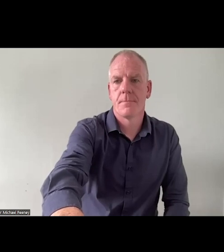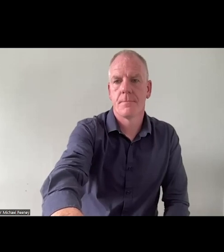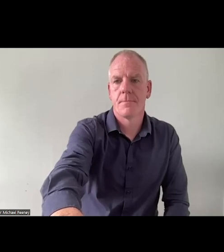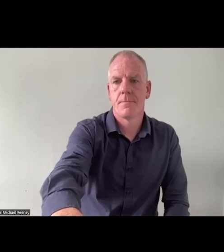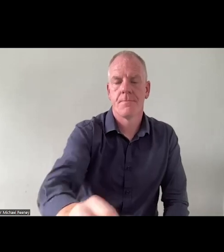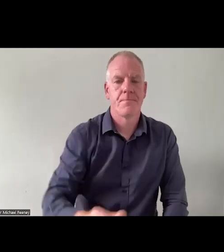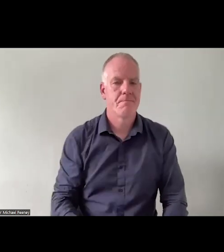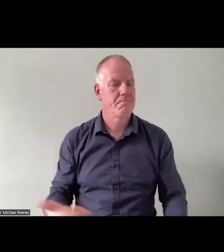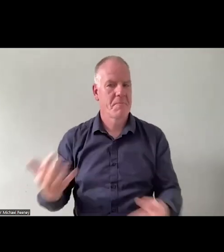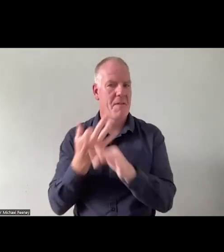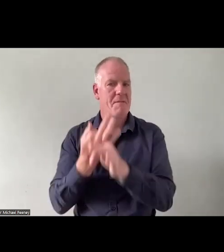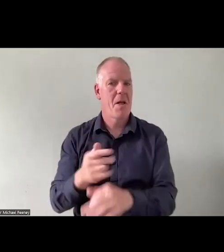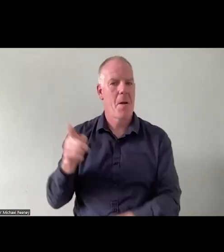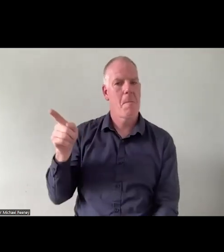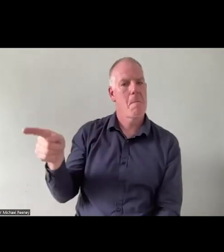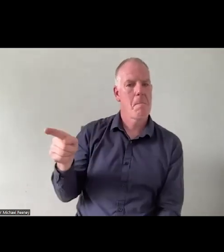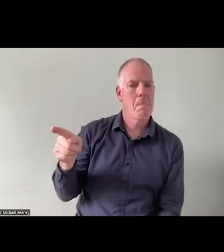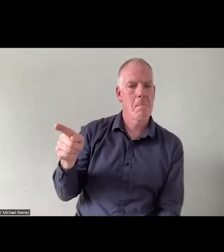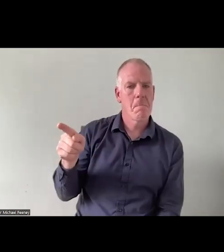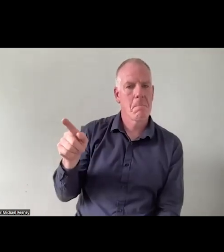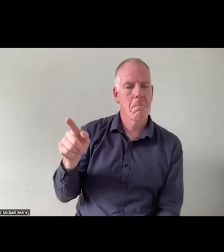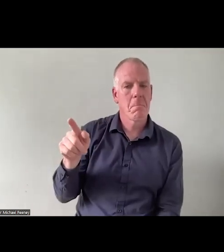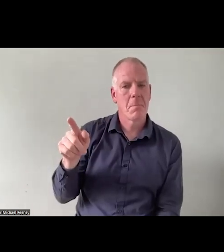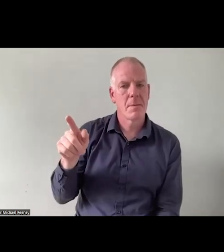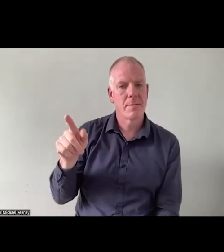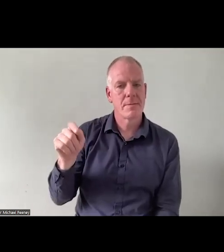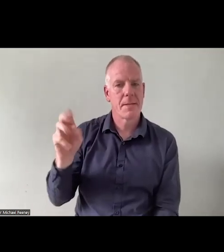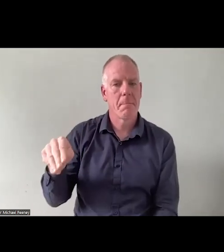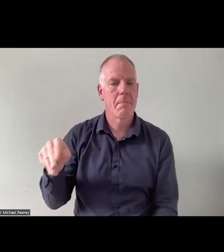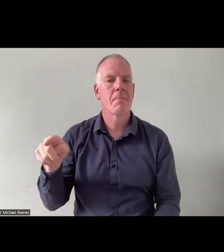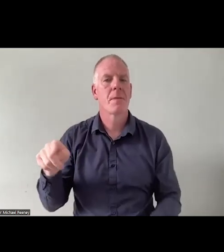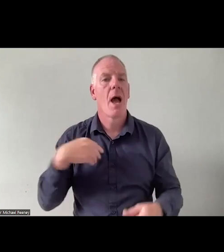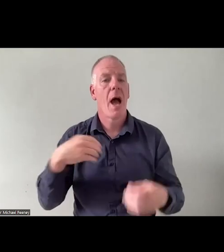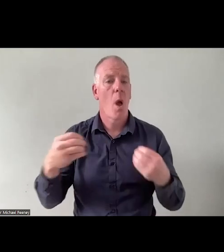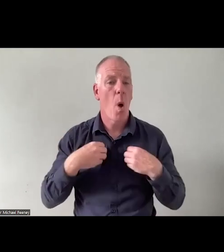OK, so, Roger. I own a company called Digital 4,